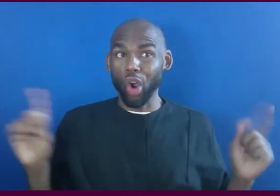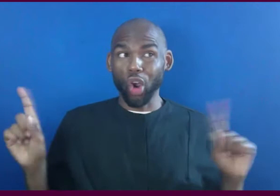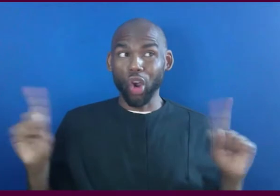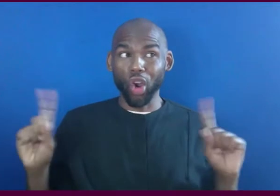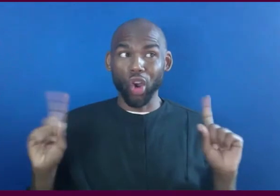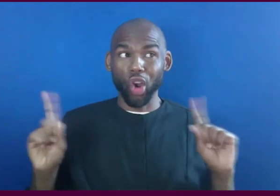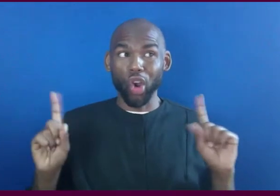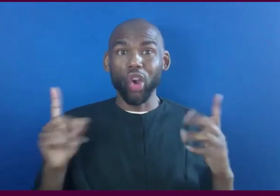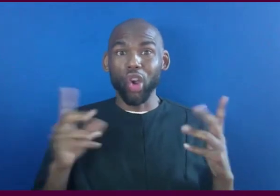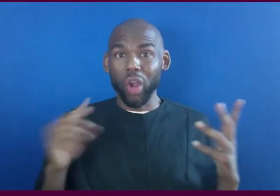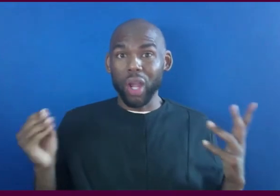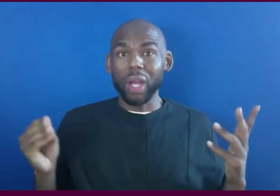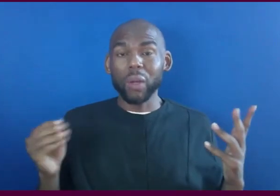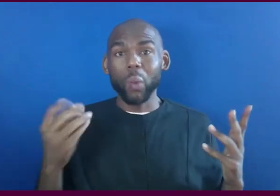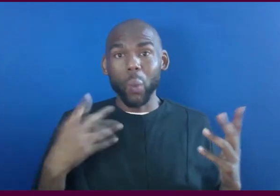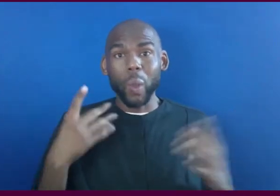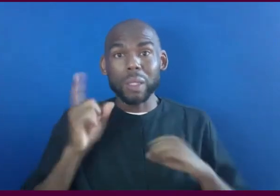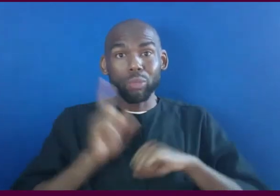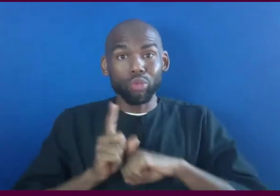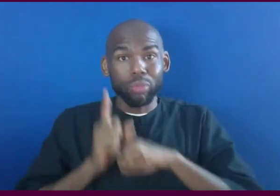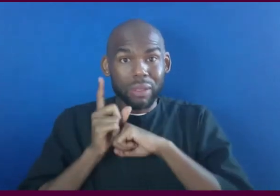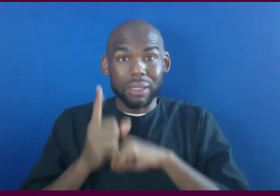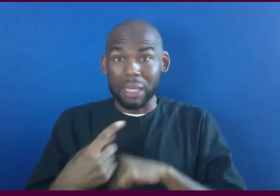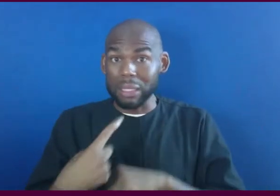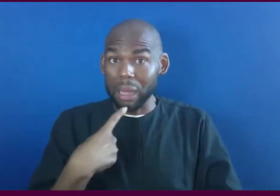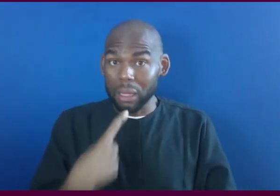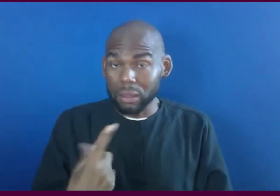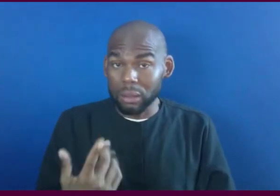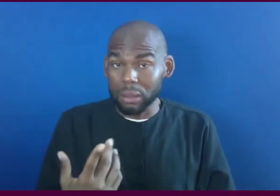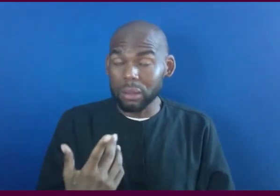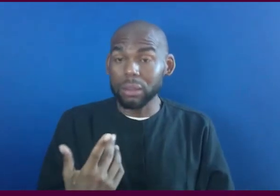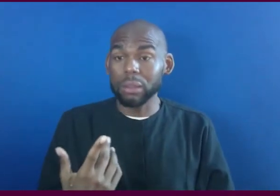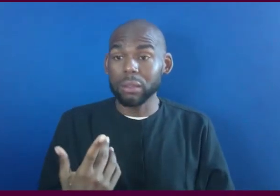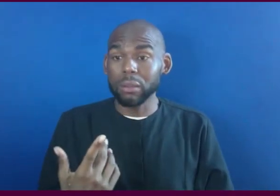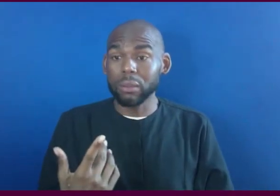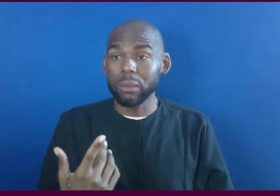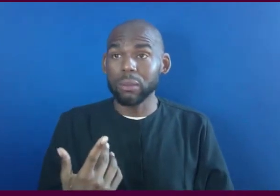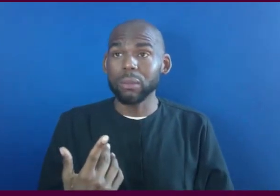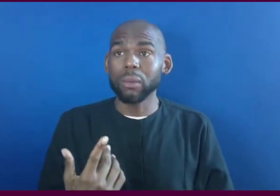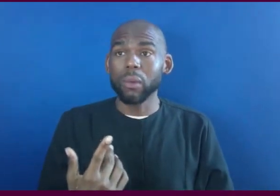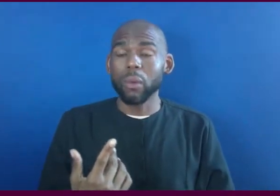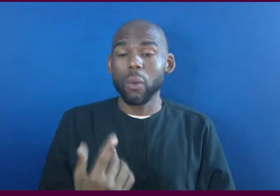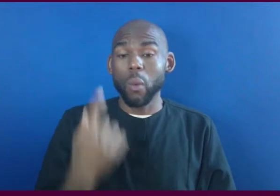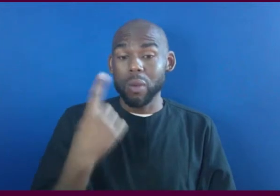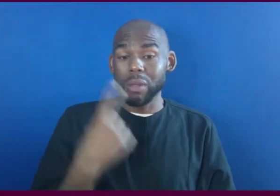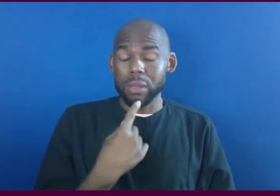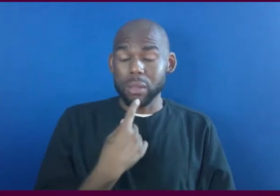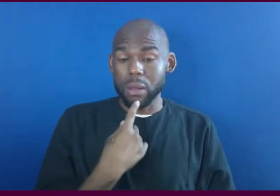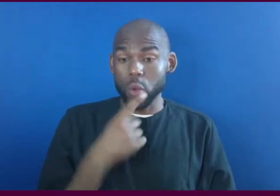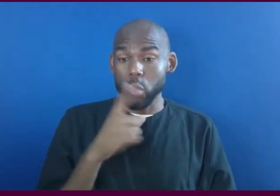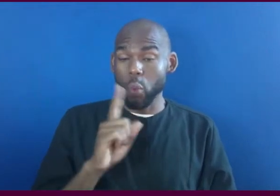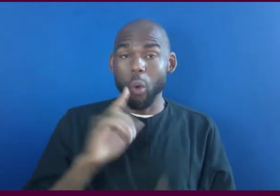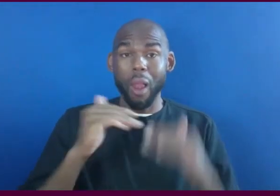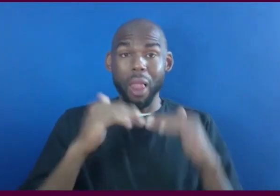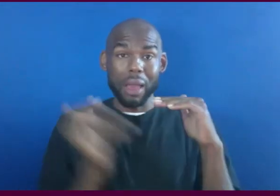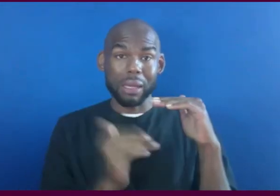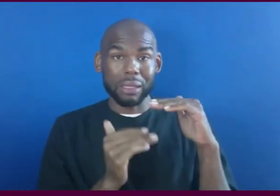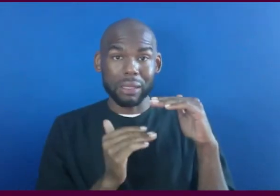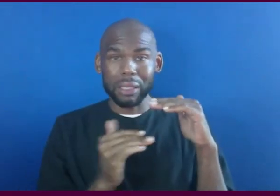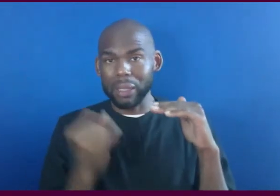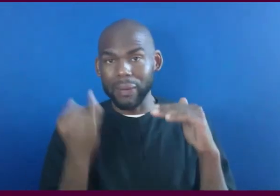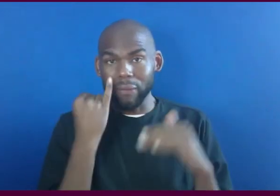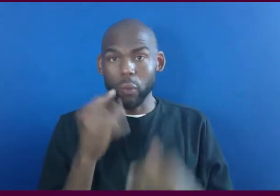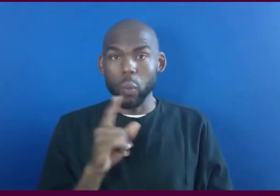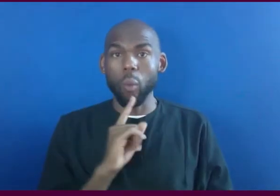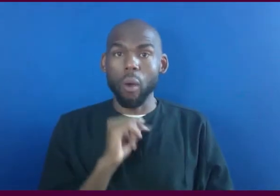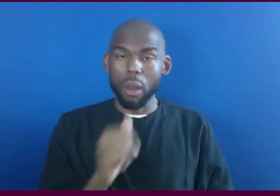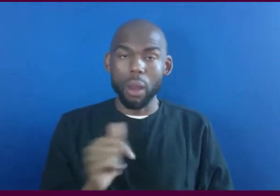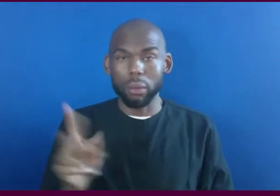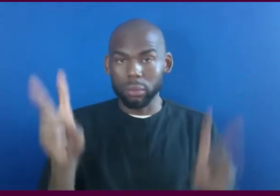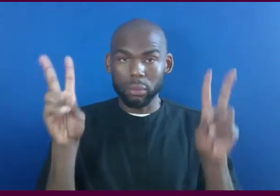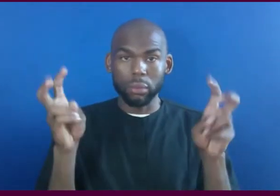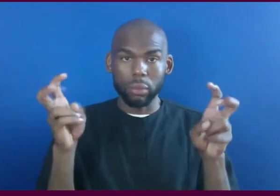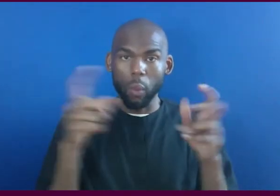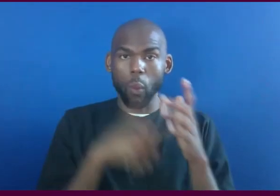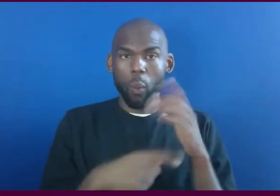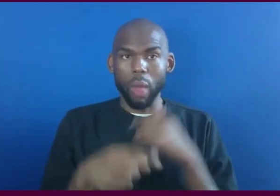And white supremacy says that you're less than if you are not, quote unquote, what they